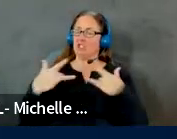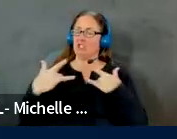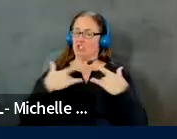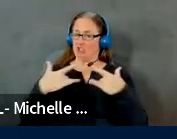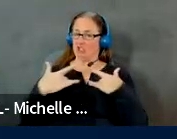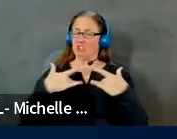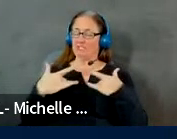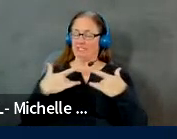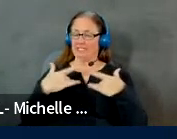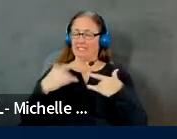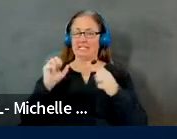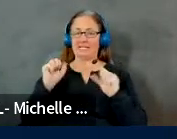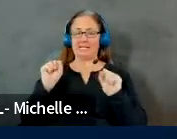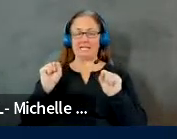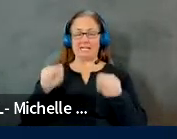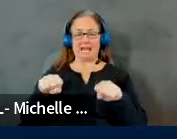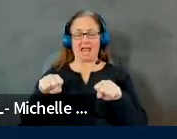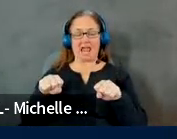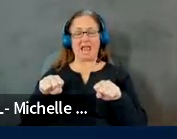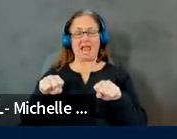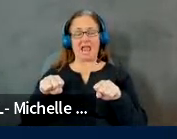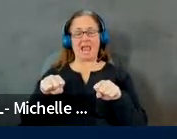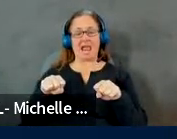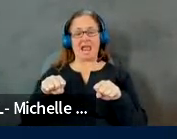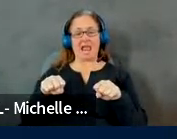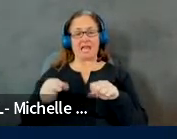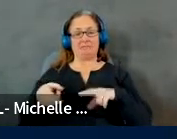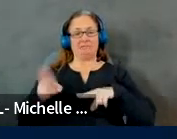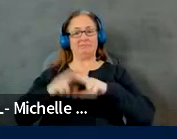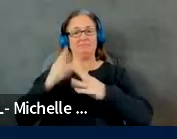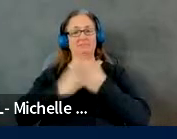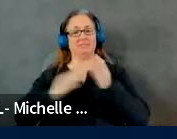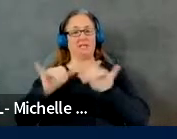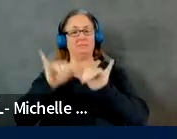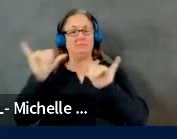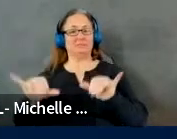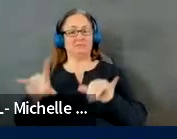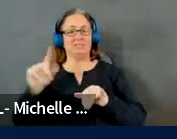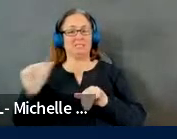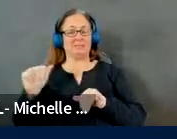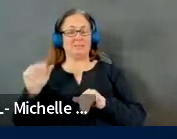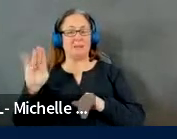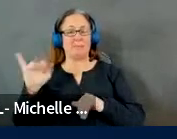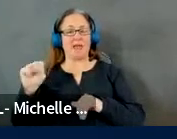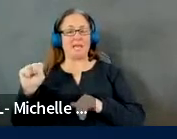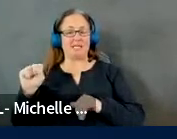that it could amplify some existing systematic disability biases when these tools are utilized.